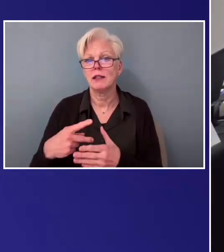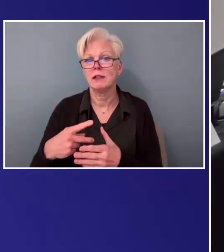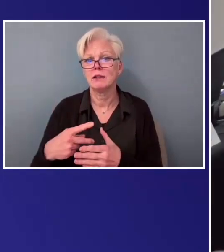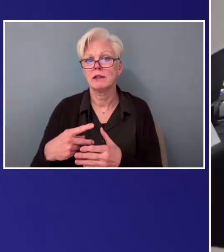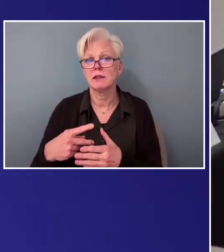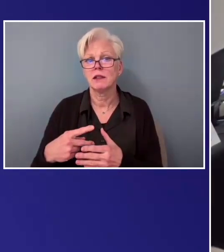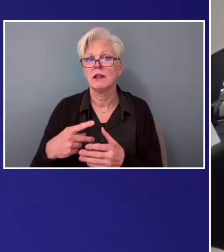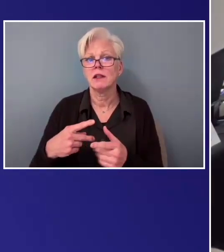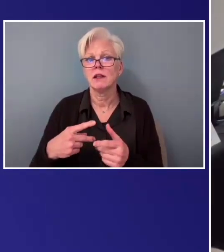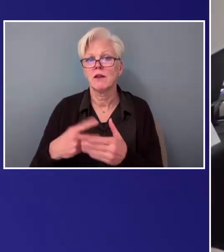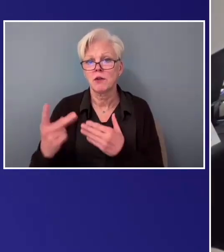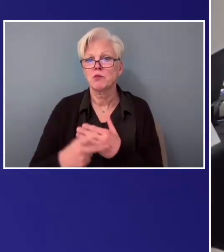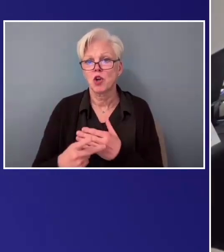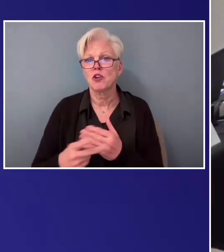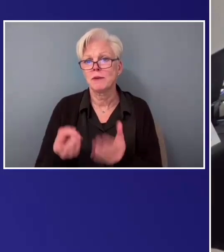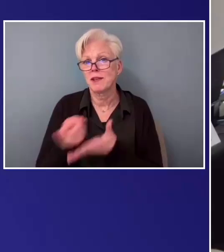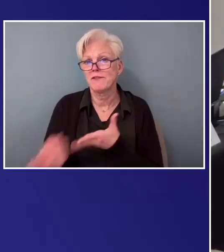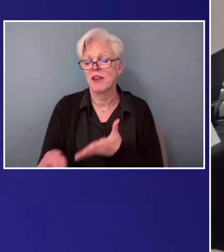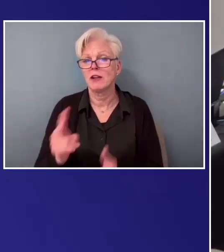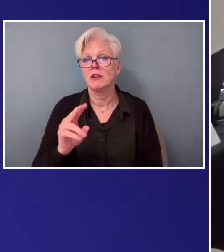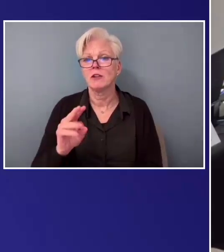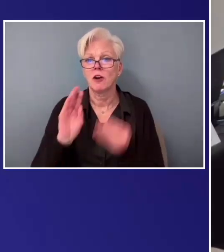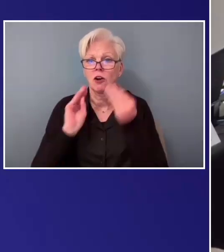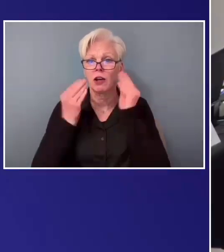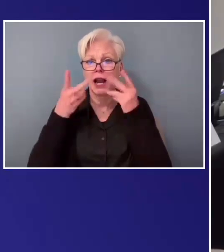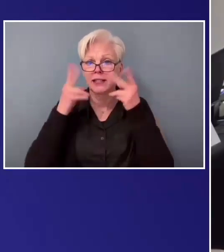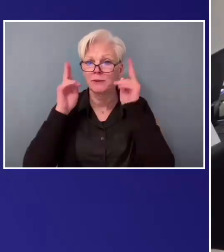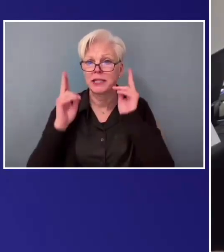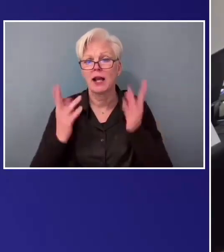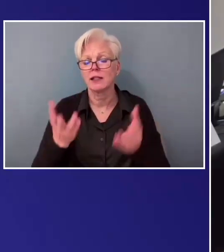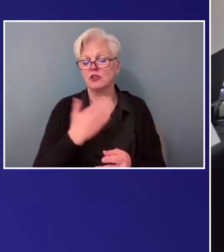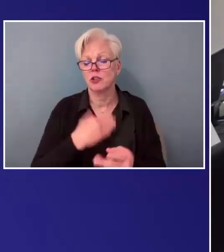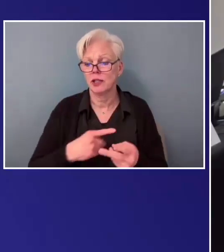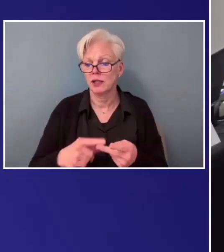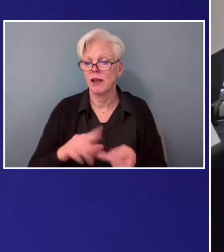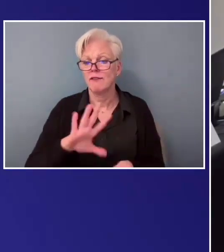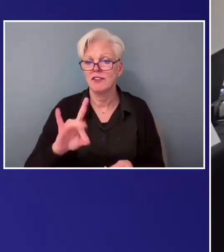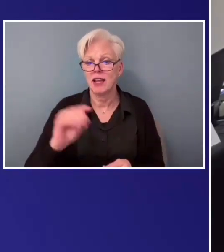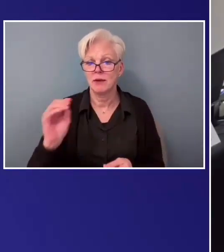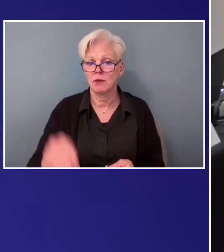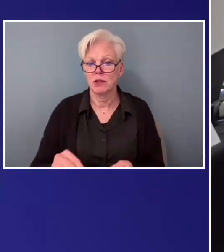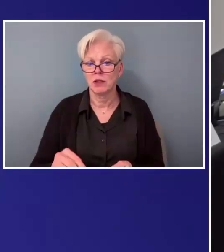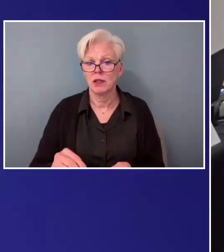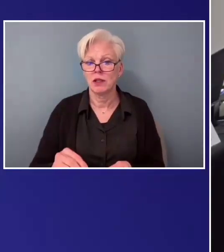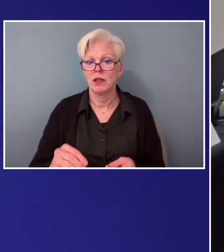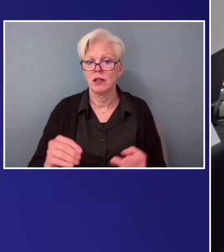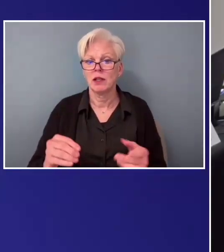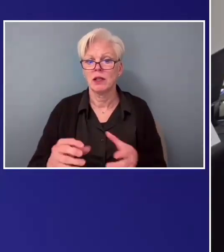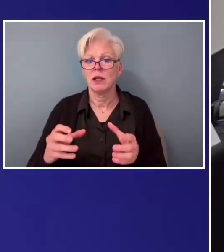certs, nearly 58% of programs that fail in aggregate being undergrad certs,